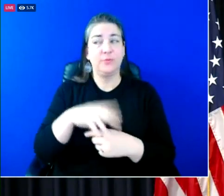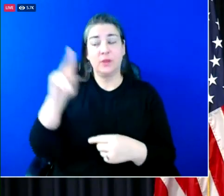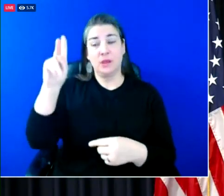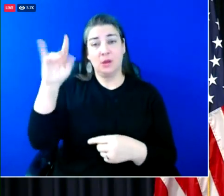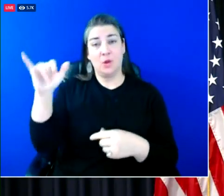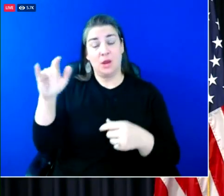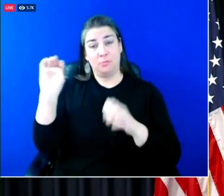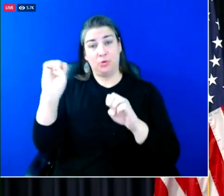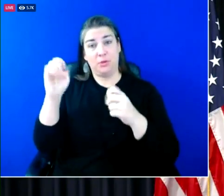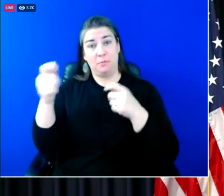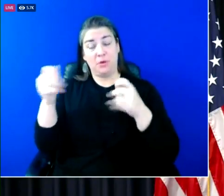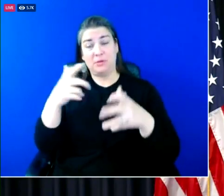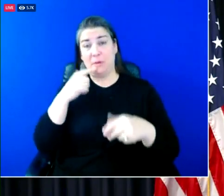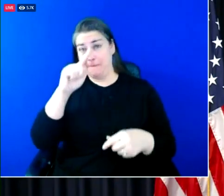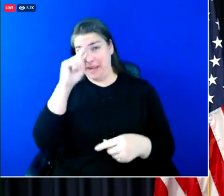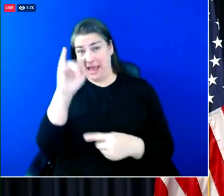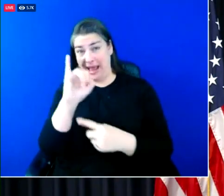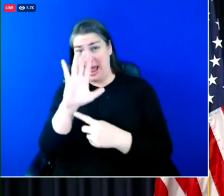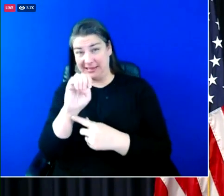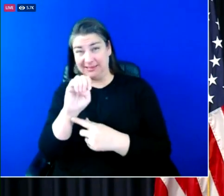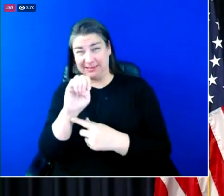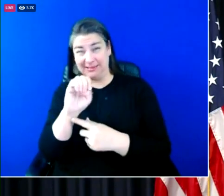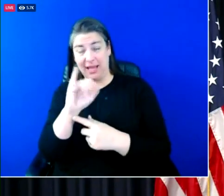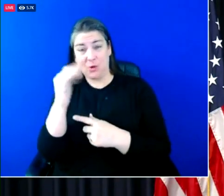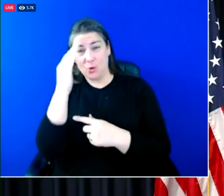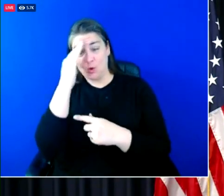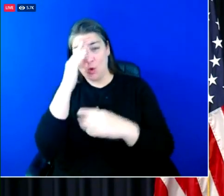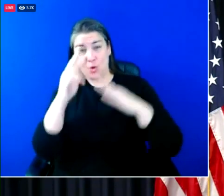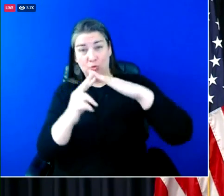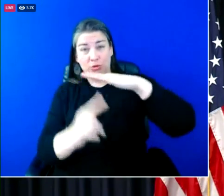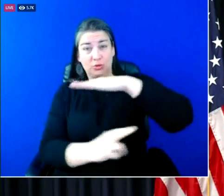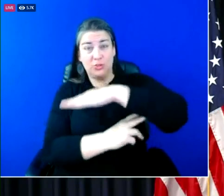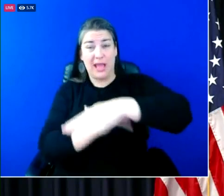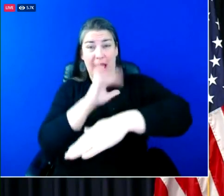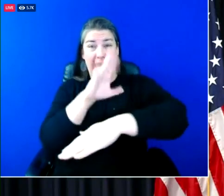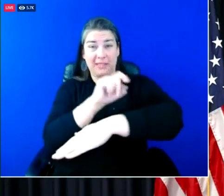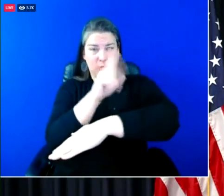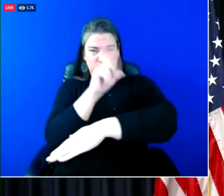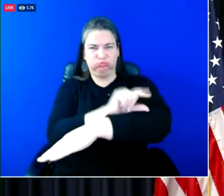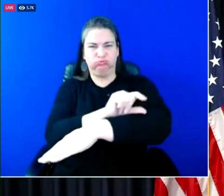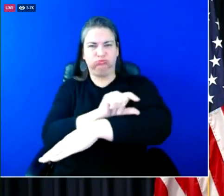ice and icing on overpasses will occur, causing hazardous driving conditions.